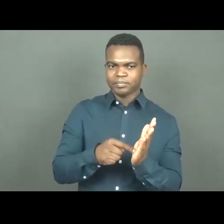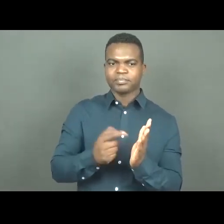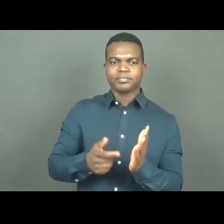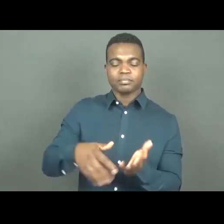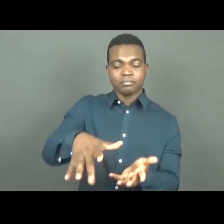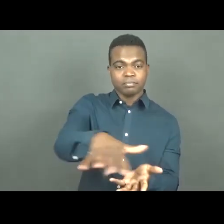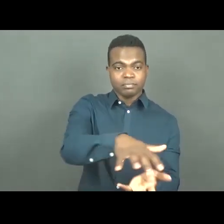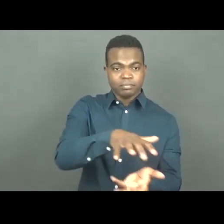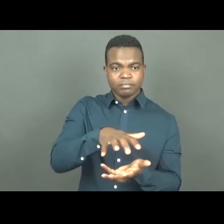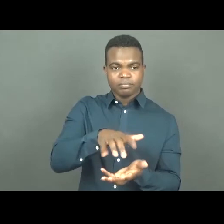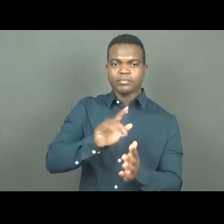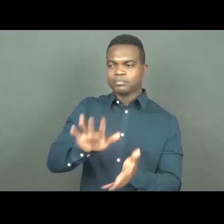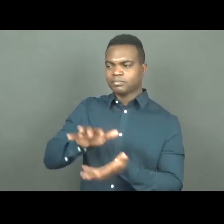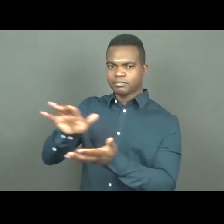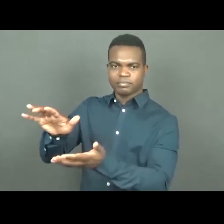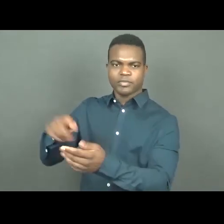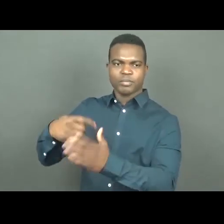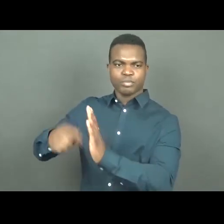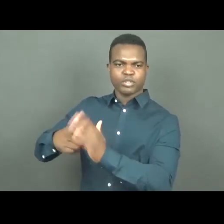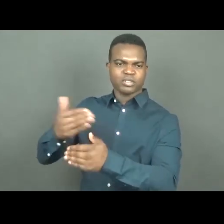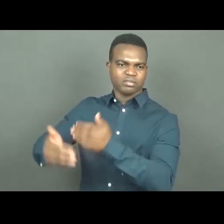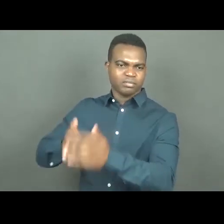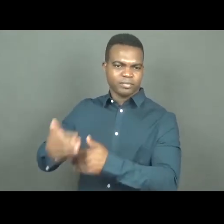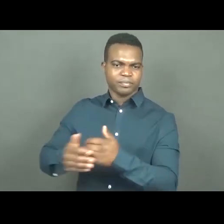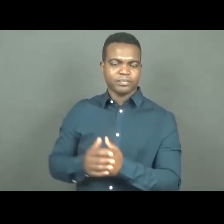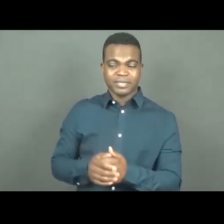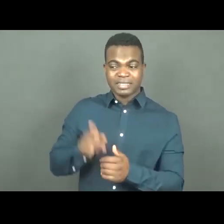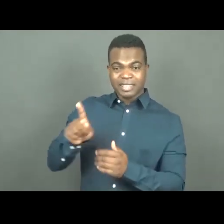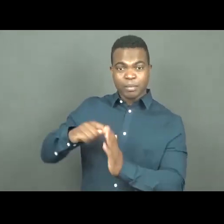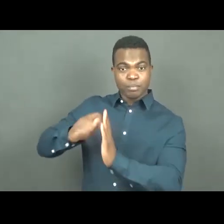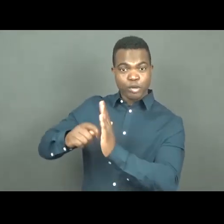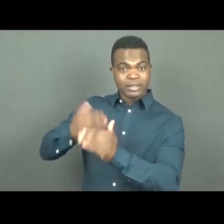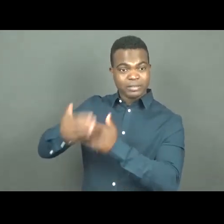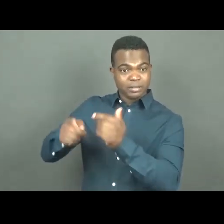on the results of their projects, whether those projects were actually accessible to and inclusive